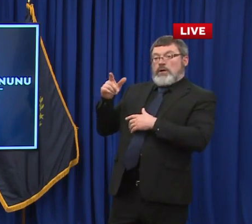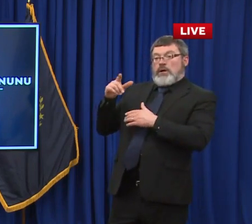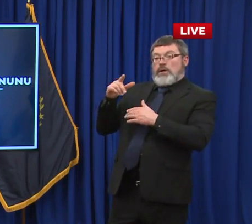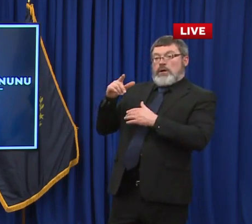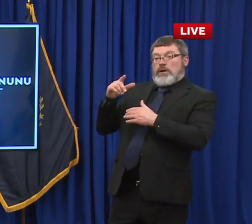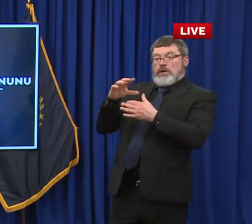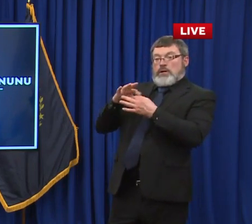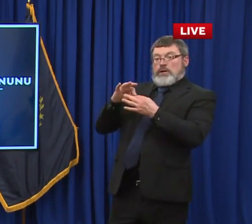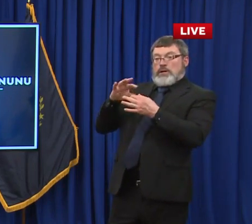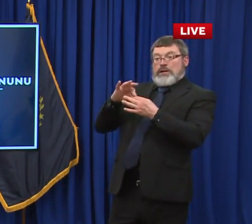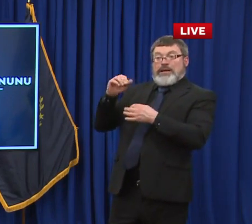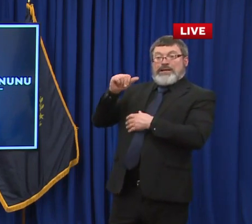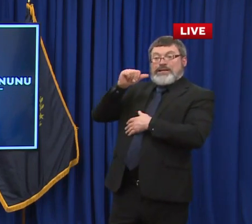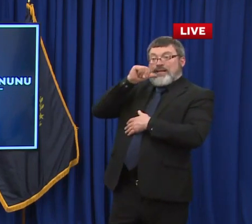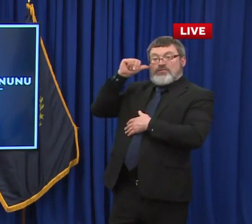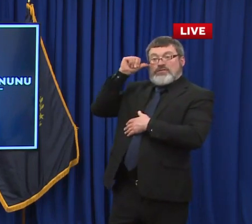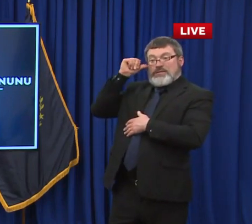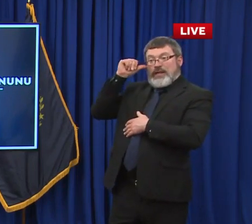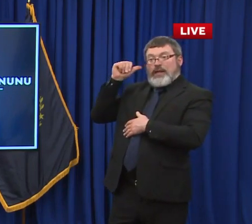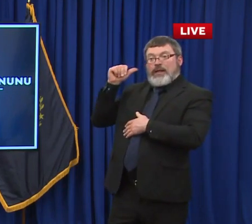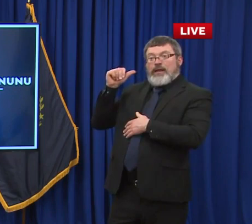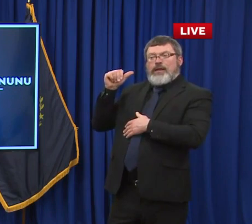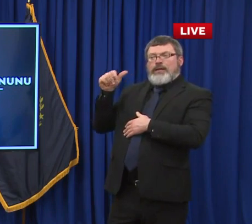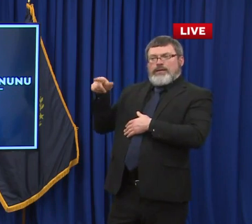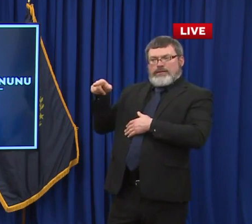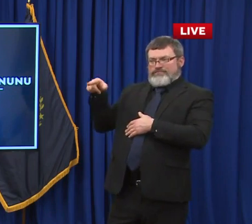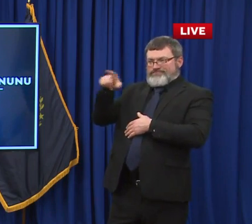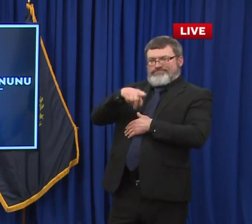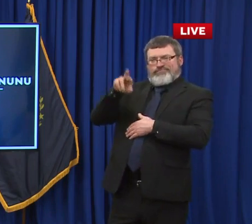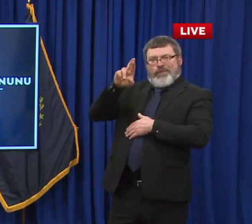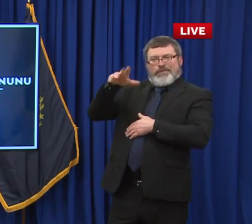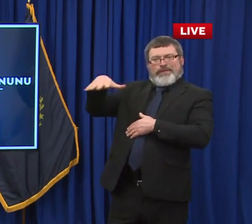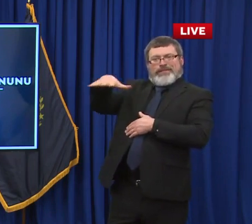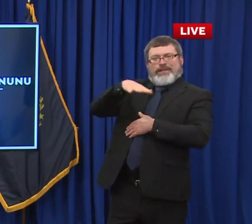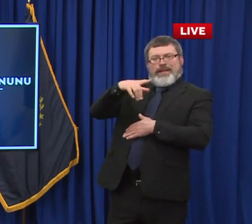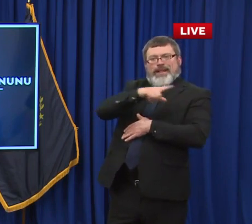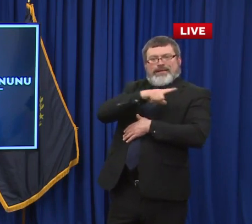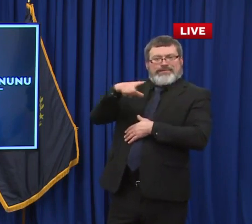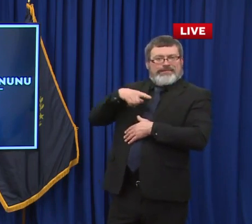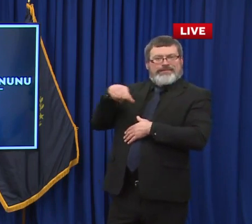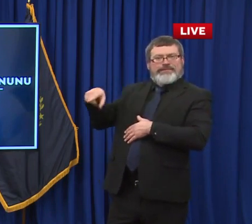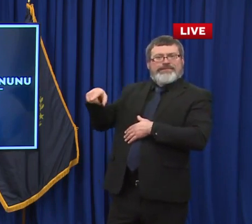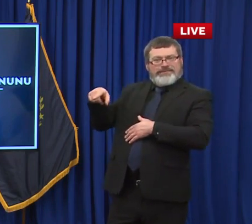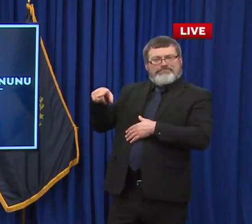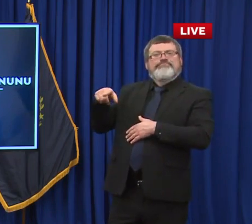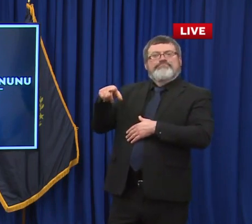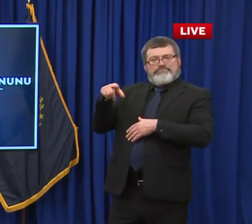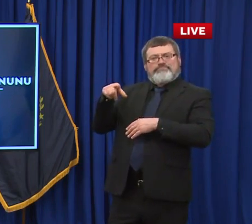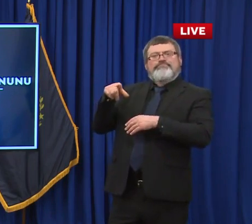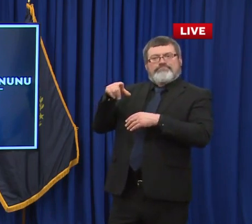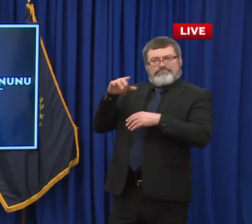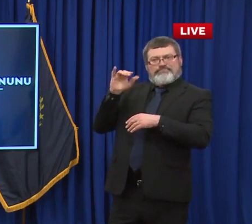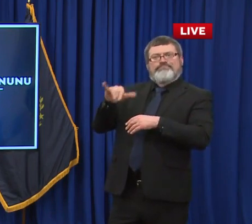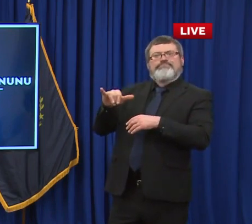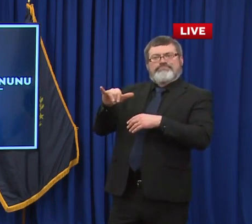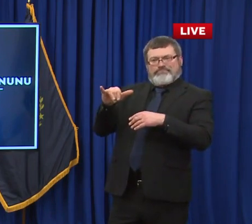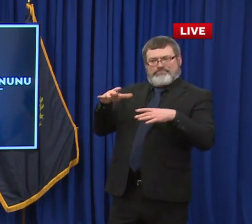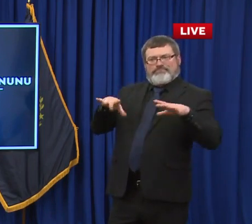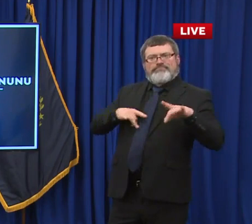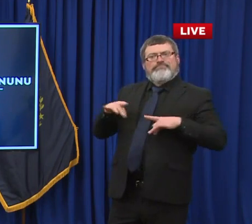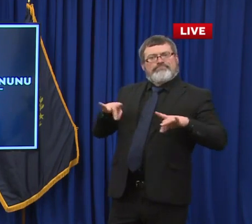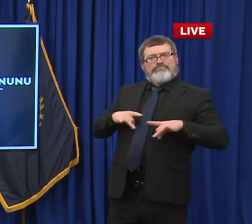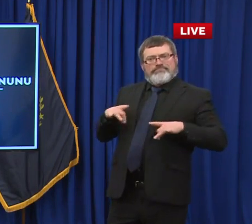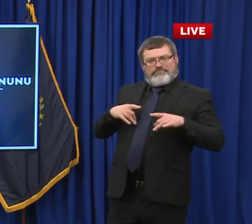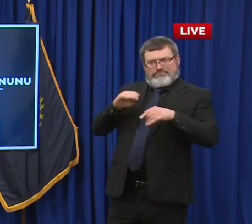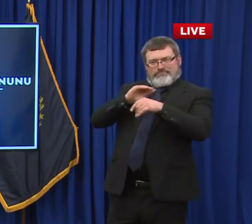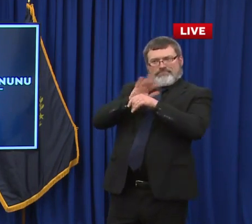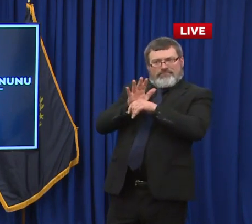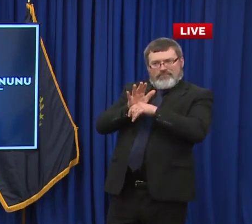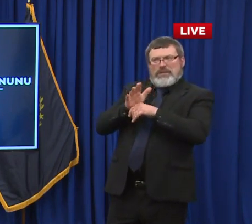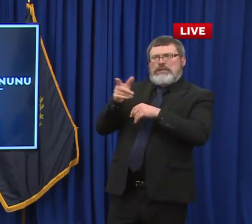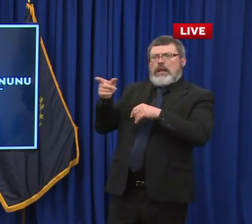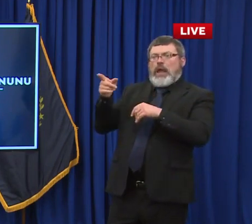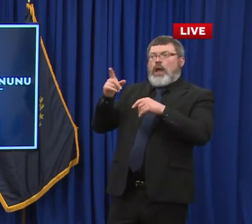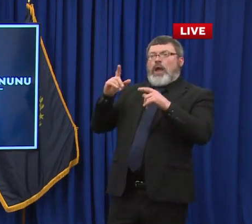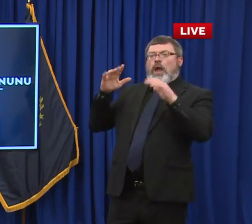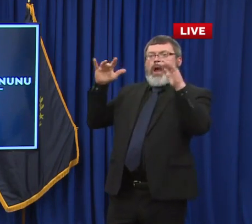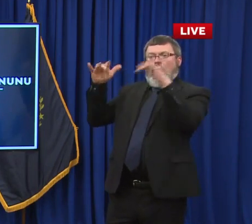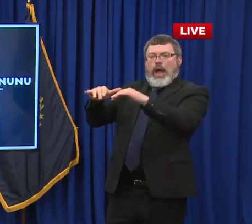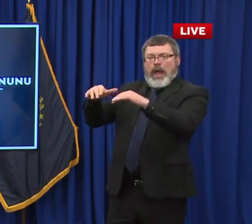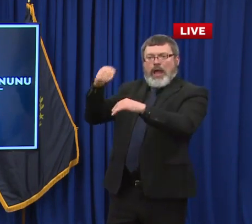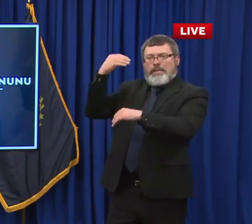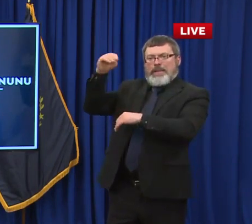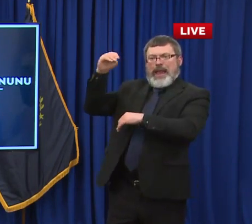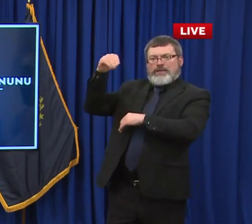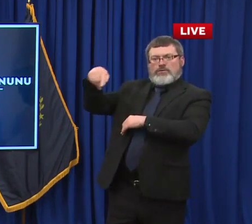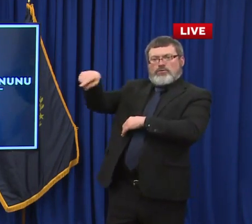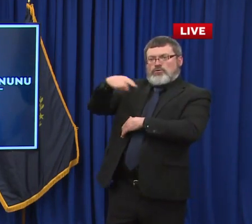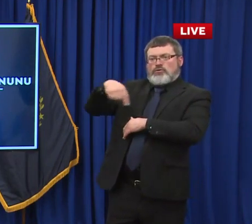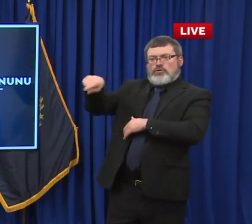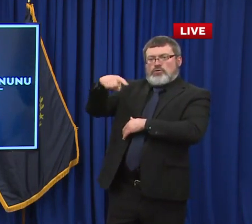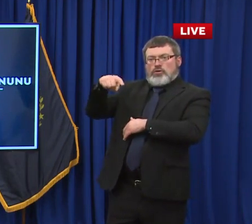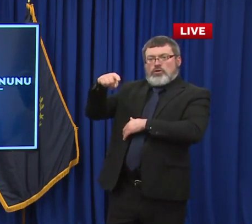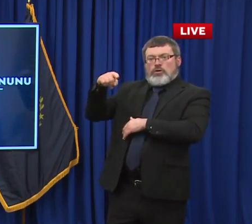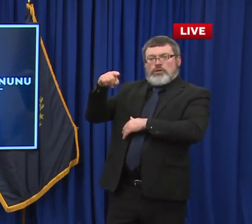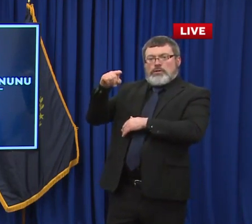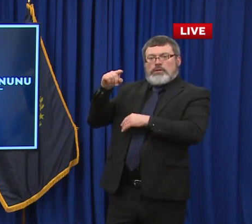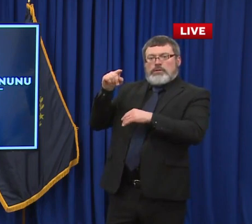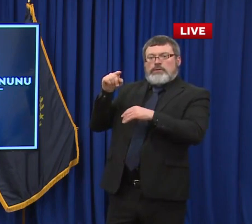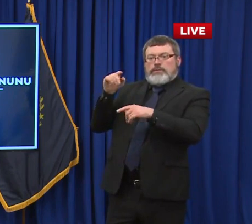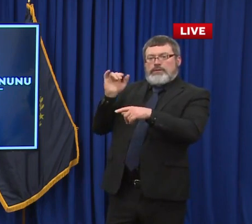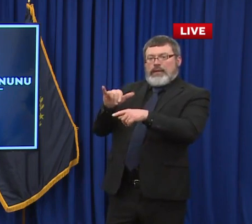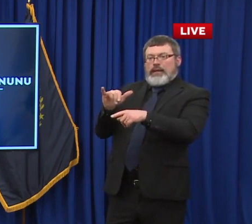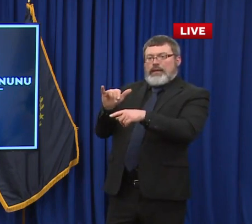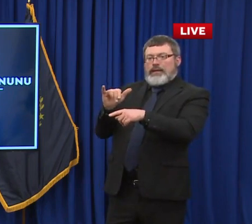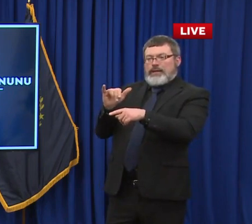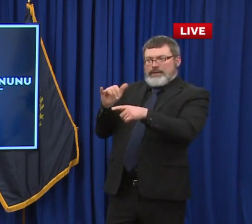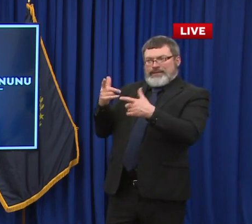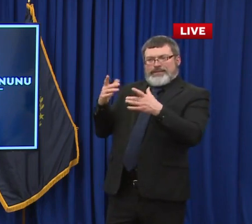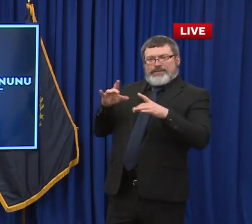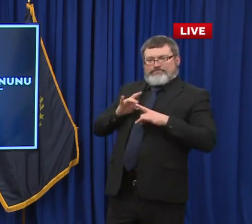THERE WAS A LOT OF BROUHAHA MADE OF THE FACT THAT THERE WERE REPUBLICAN LEADERS WHO TESTED POSITIVE APPARENTLY BEFORE THEIR LEADERSHIP MEETING ON NOVEMBER 20.